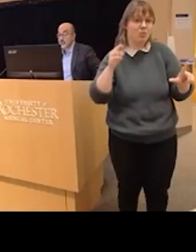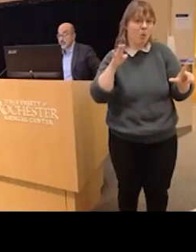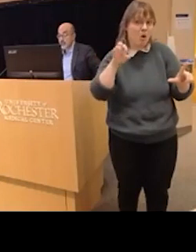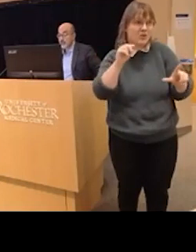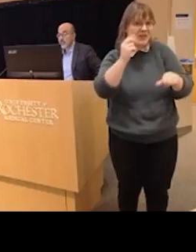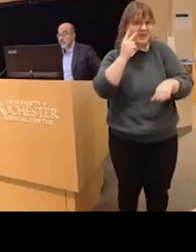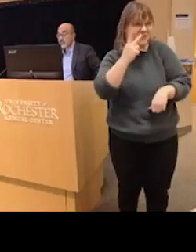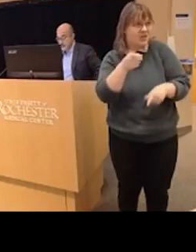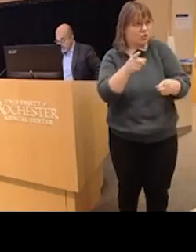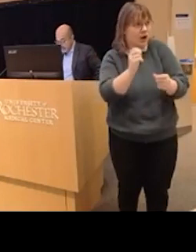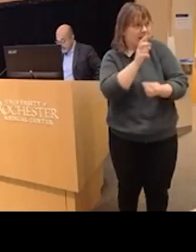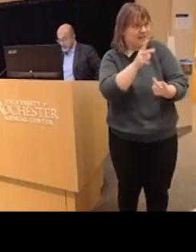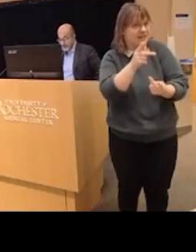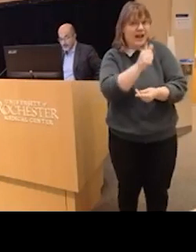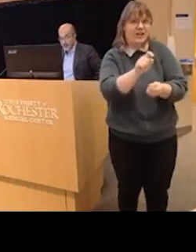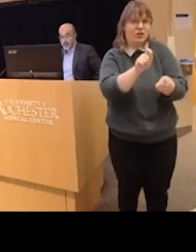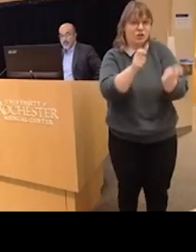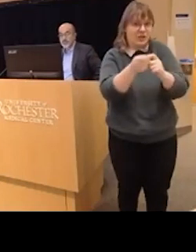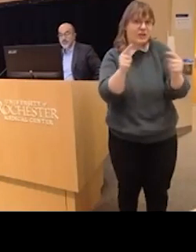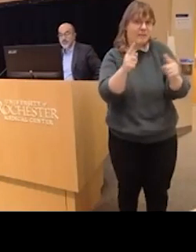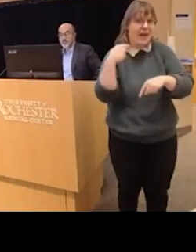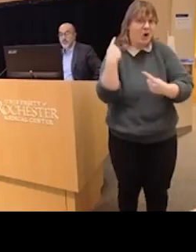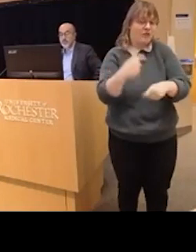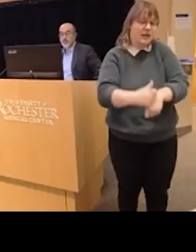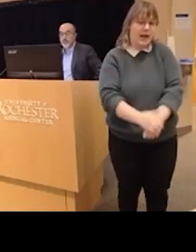visit you know for any changes in pain over time this just shows you what we're able to do with